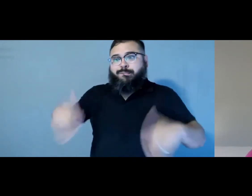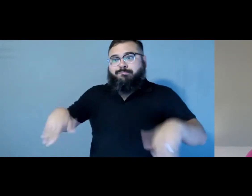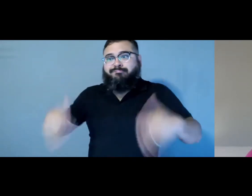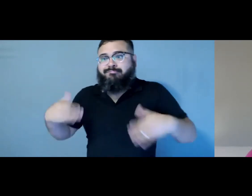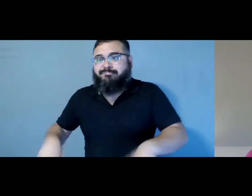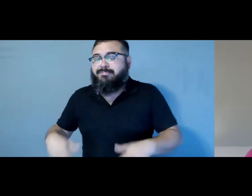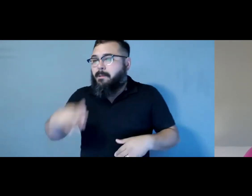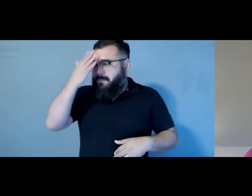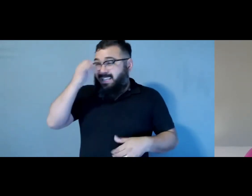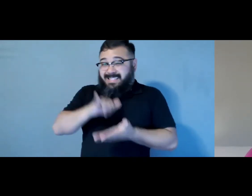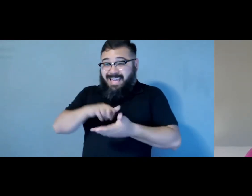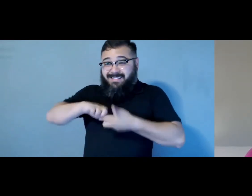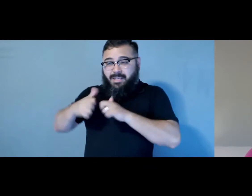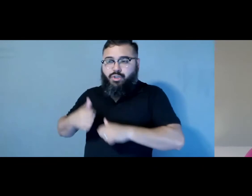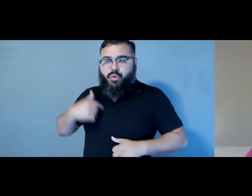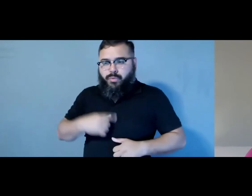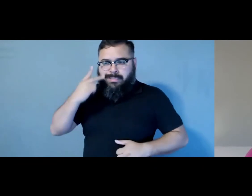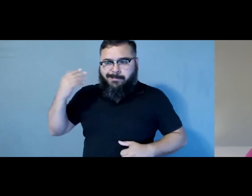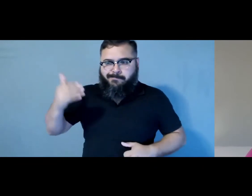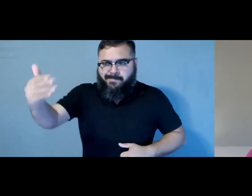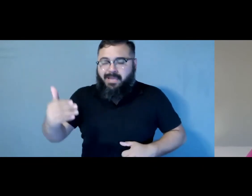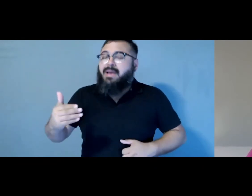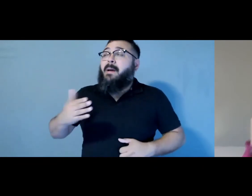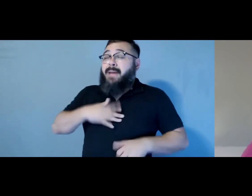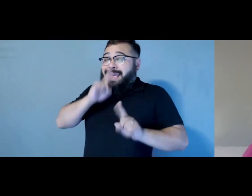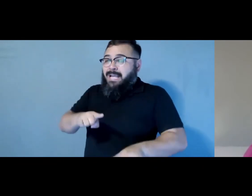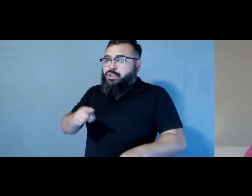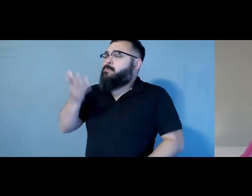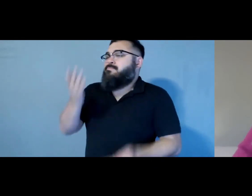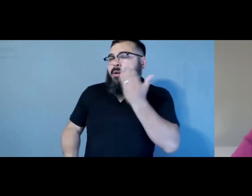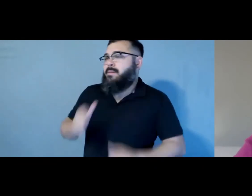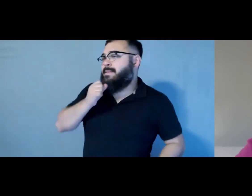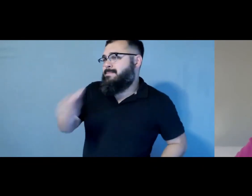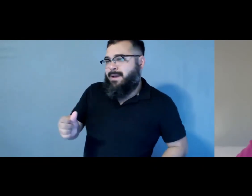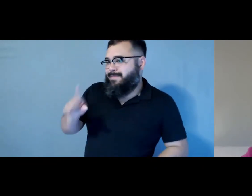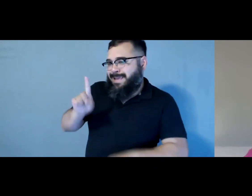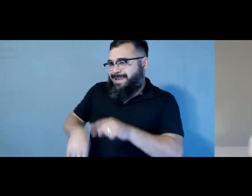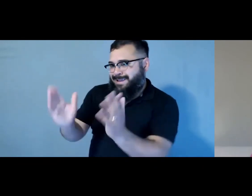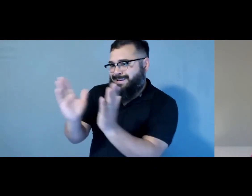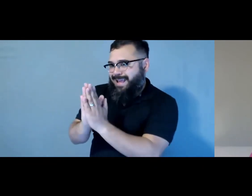that we see and probably not is the answer to that. So essentially that is screening out people